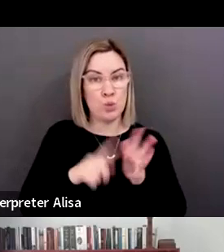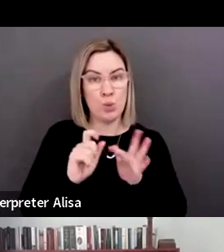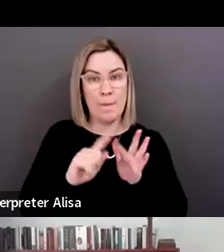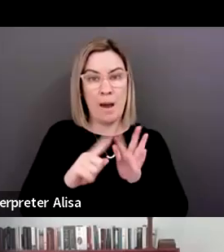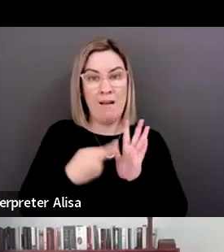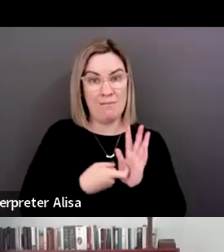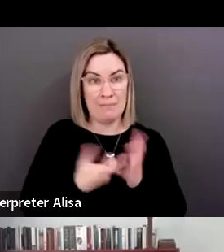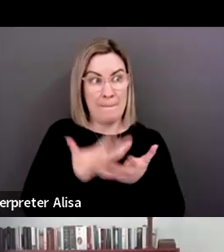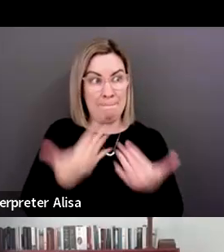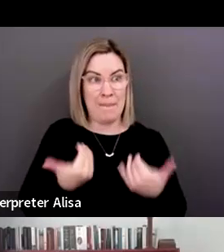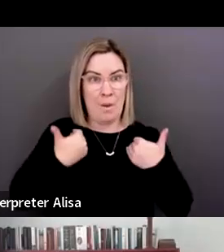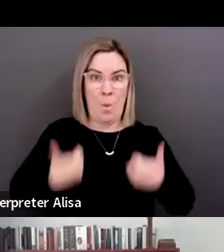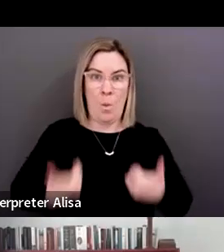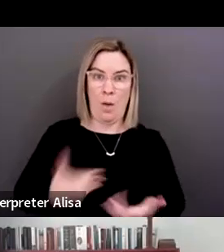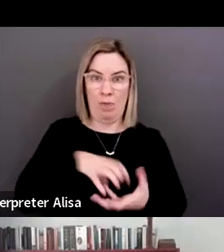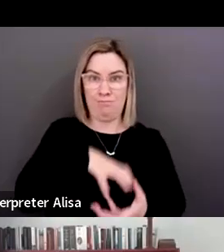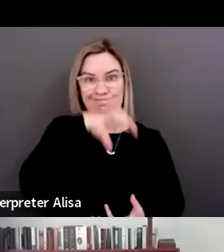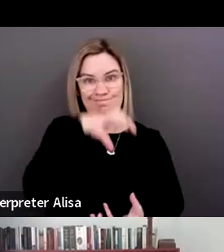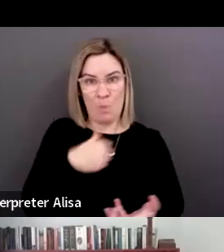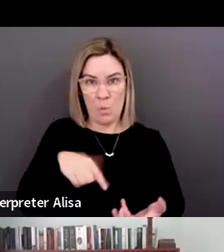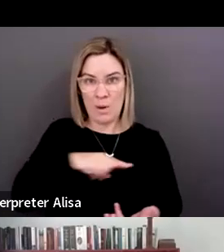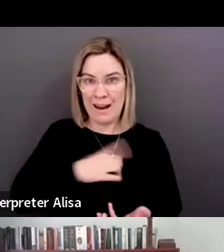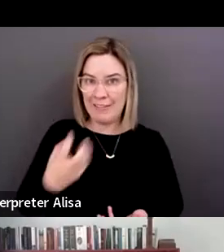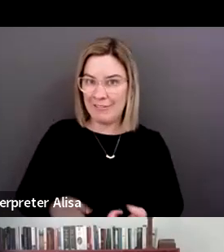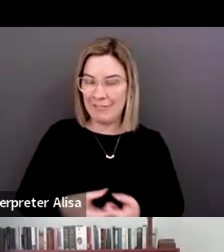be a really powerful step to help influence that. For a lot of people,